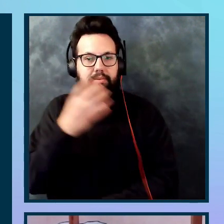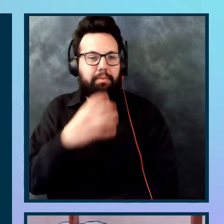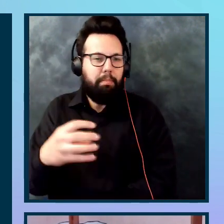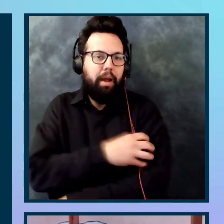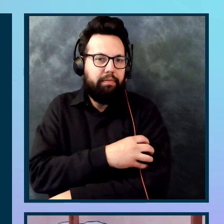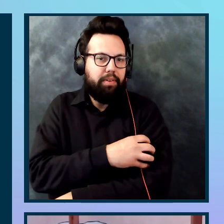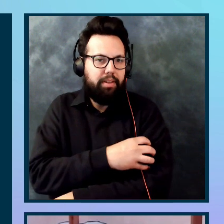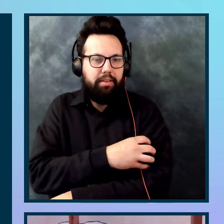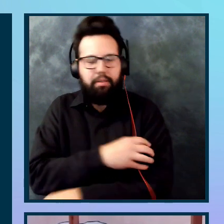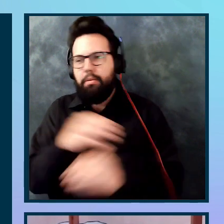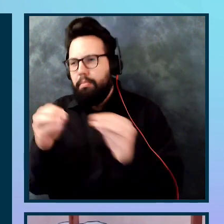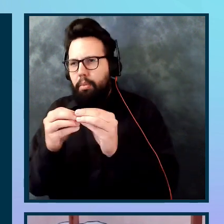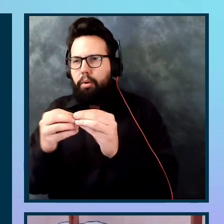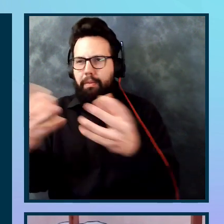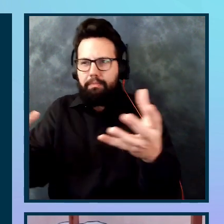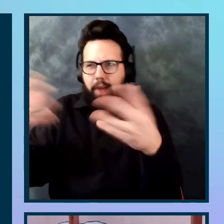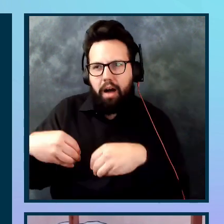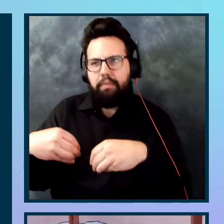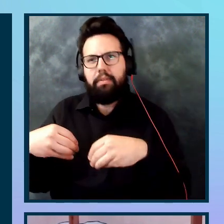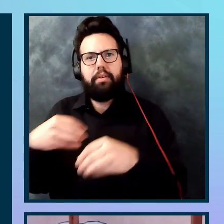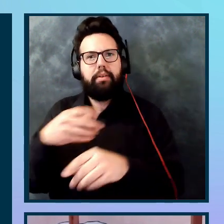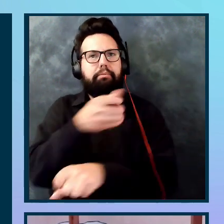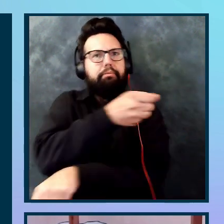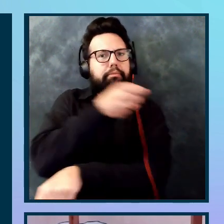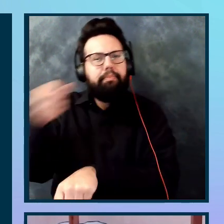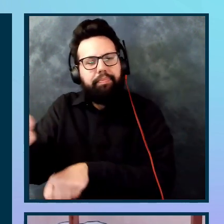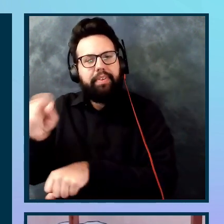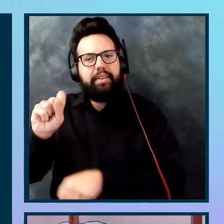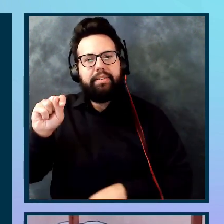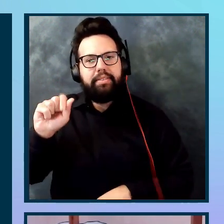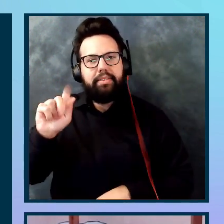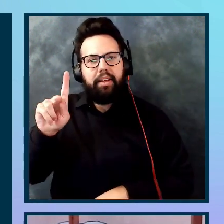It gets stakeholders involved and gets everyone working on the same page,